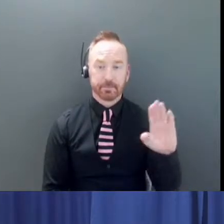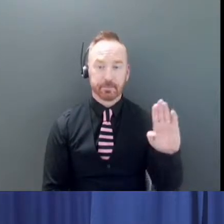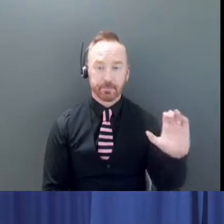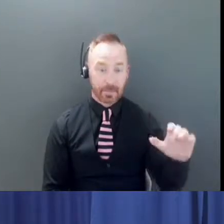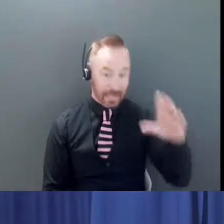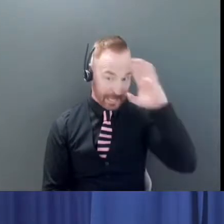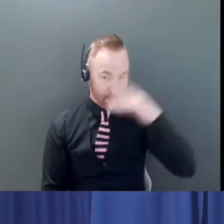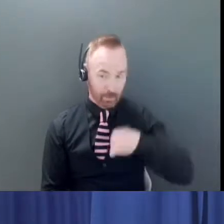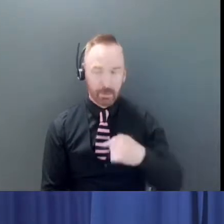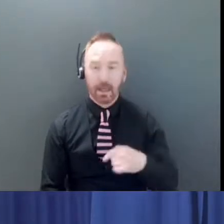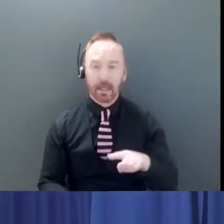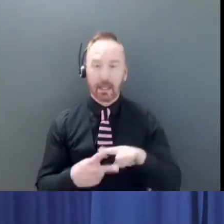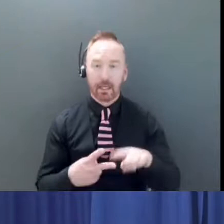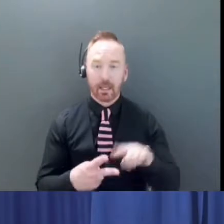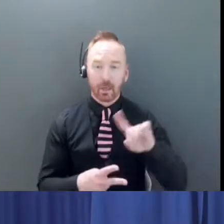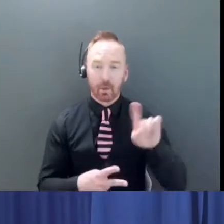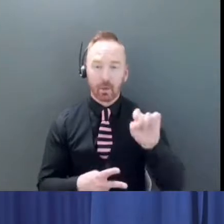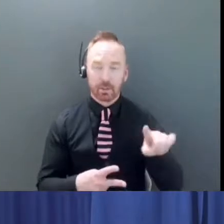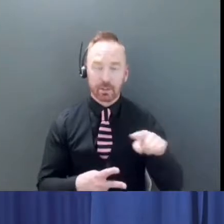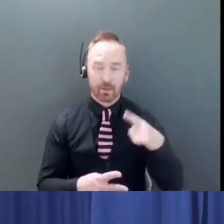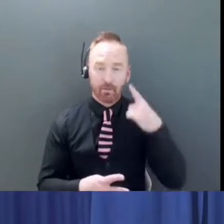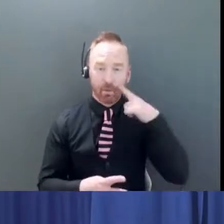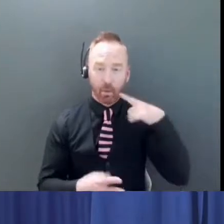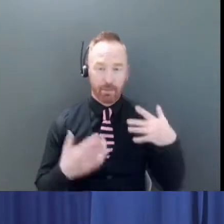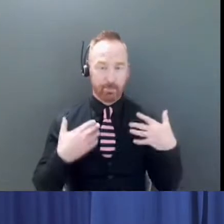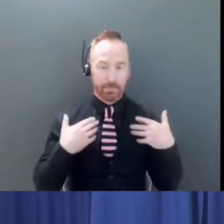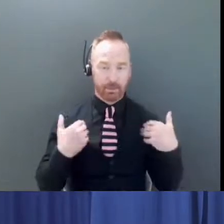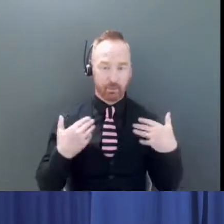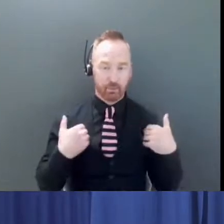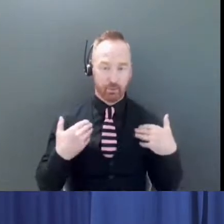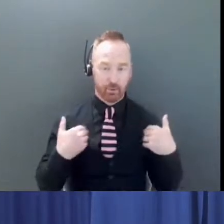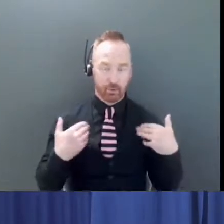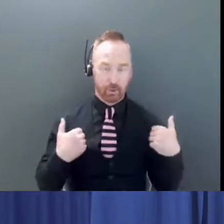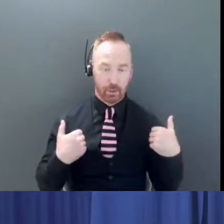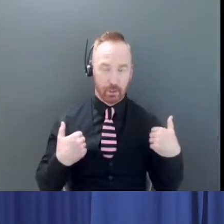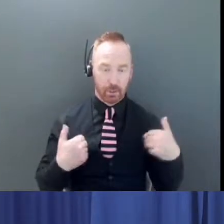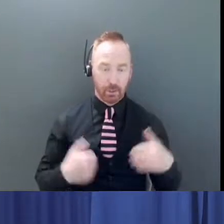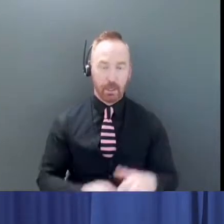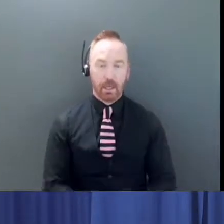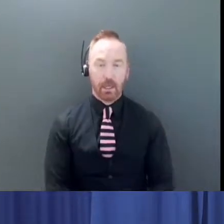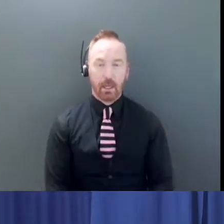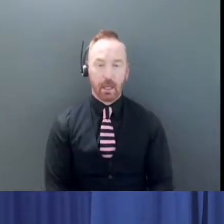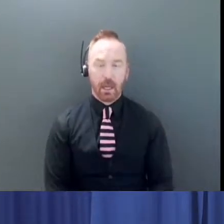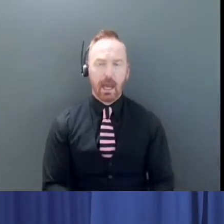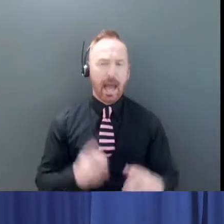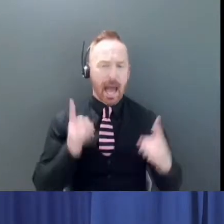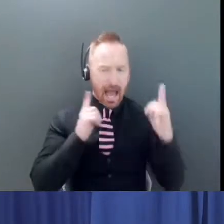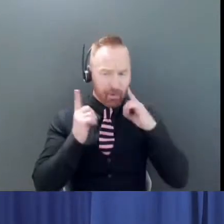My questions are for the Minister.